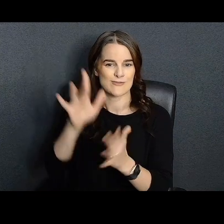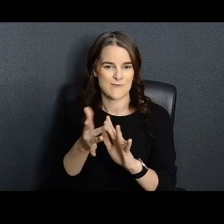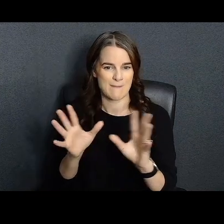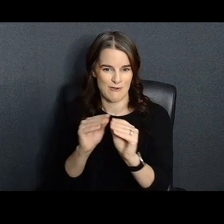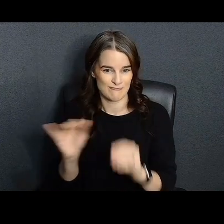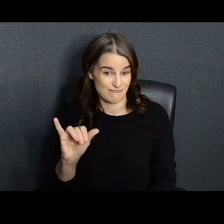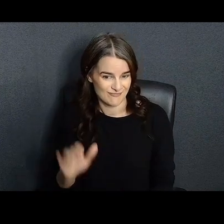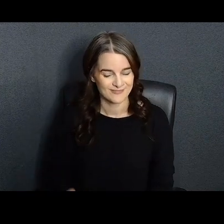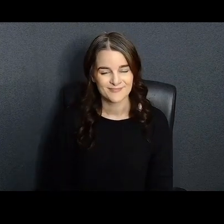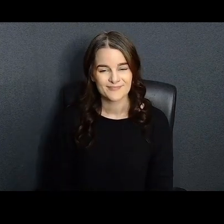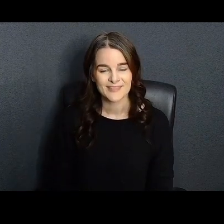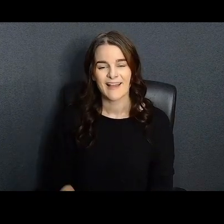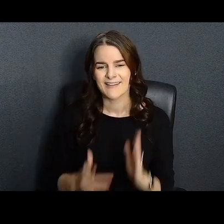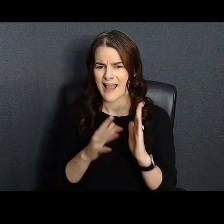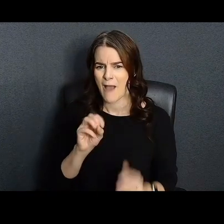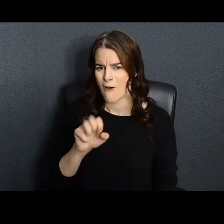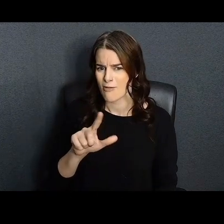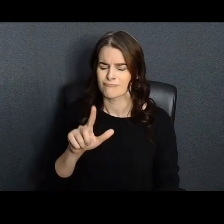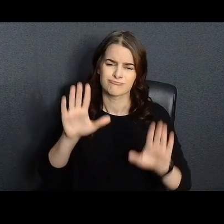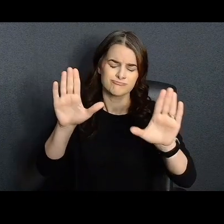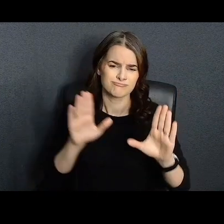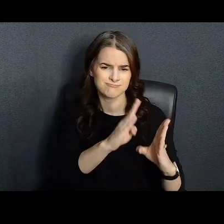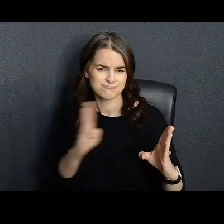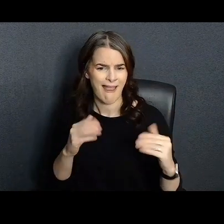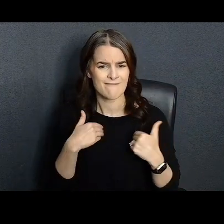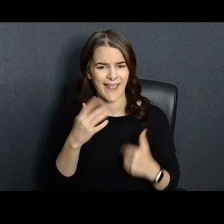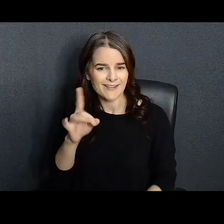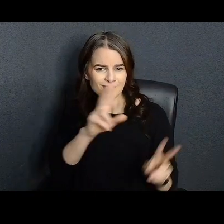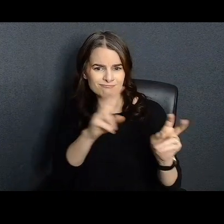TechOWL has a wonderful series of 18 topics running from July